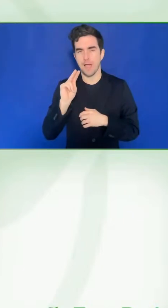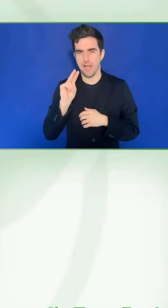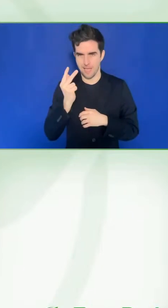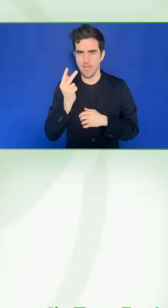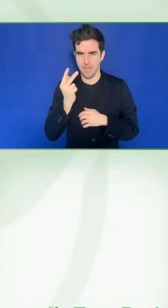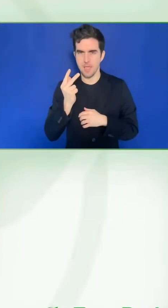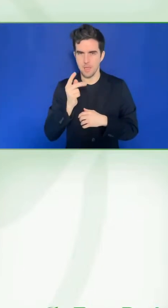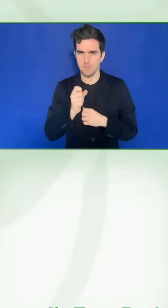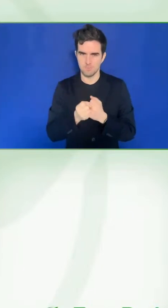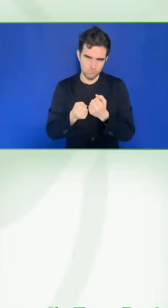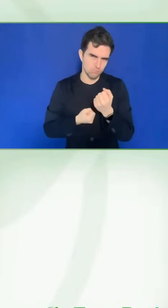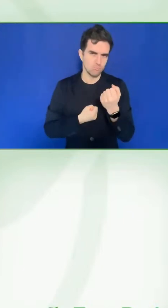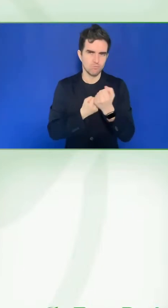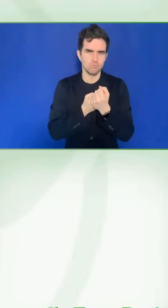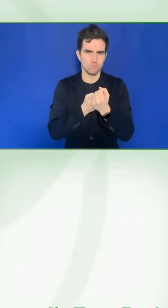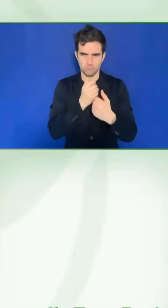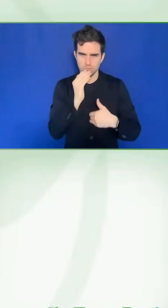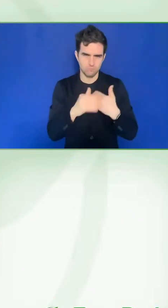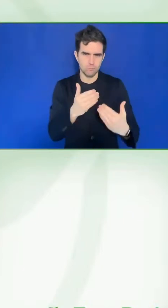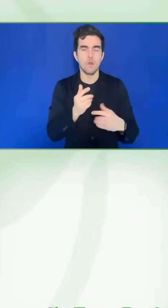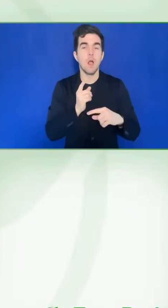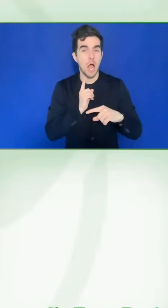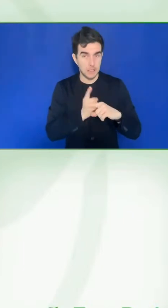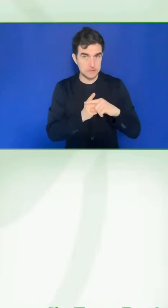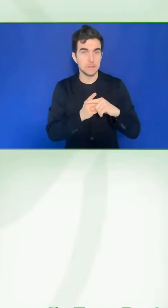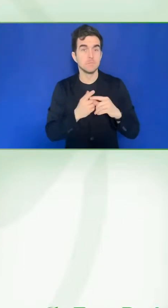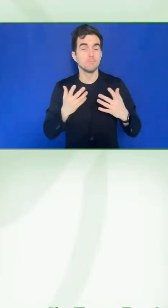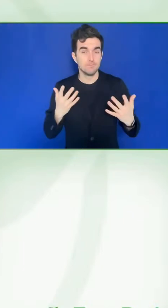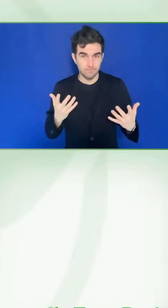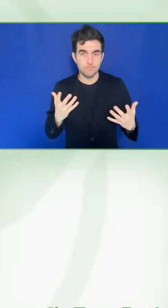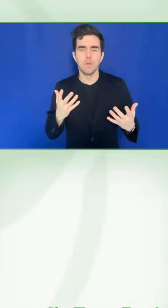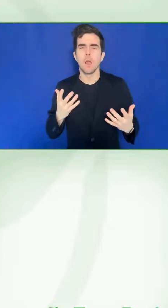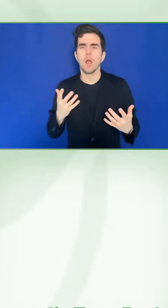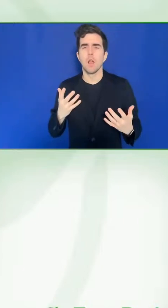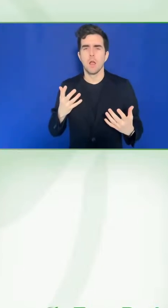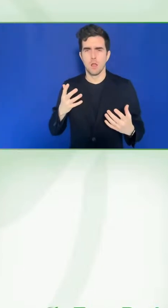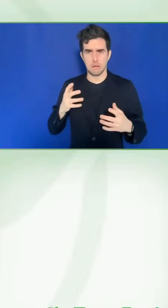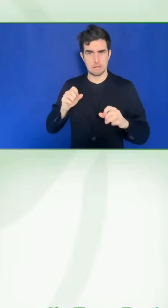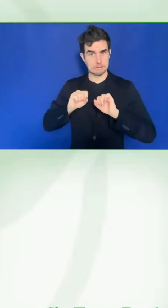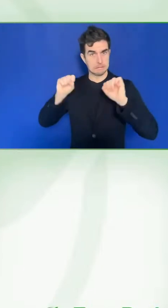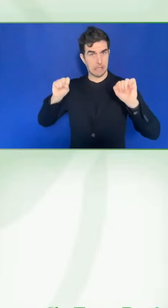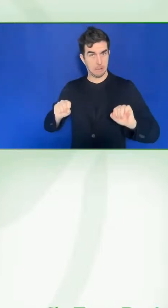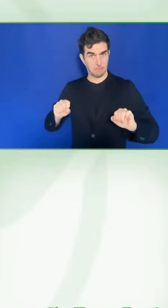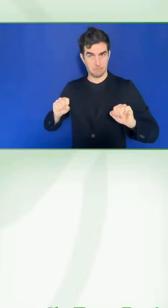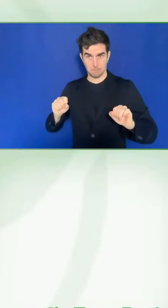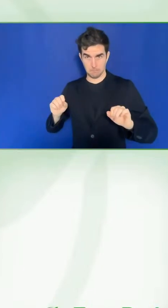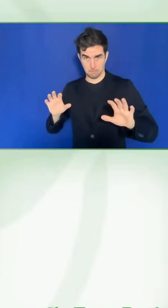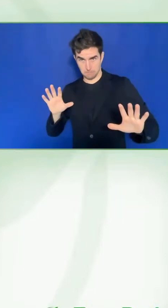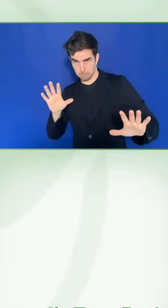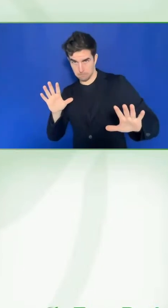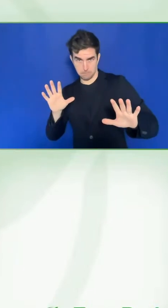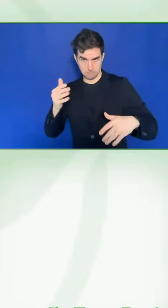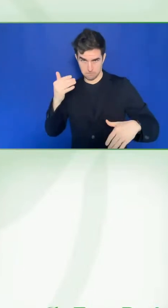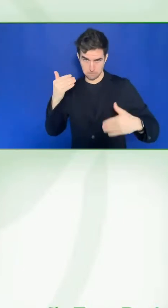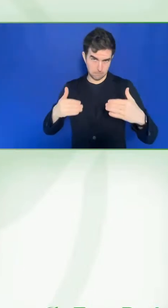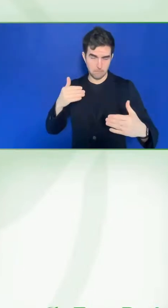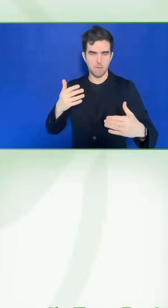Instead, reaching out via our existing contacts got us the best advice, the best introductions,